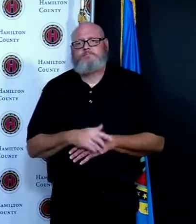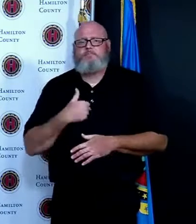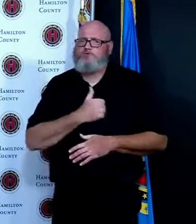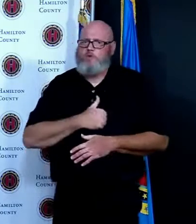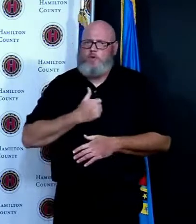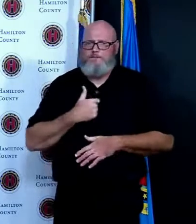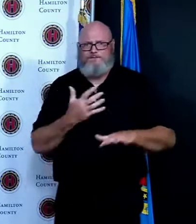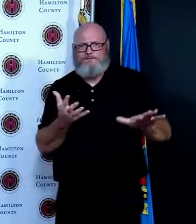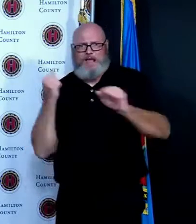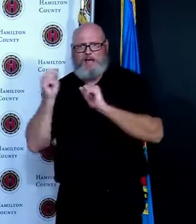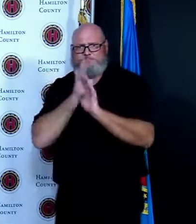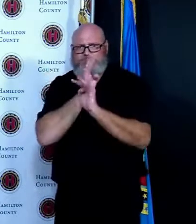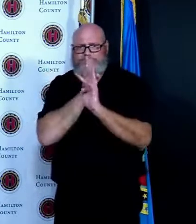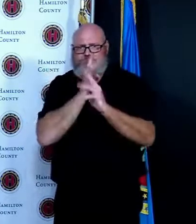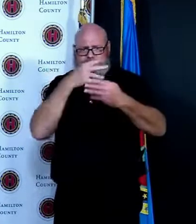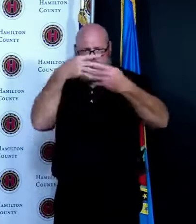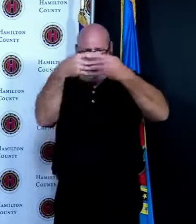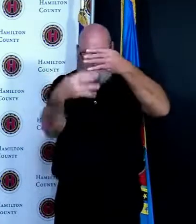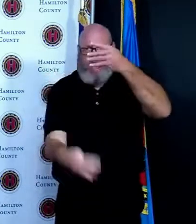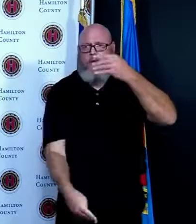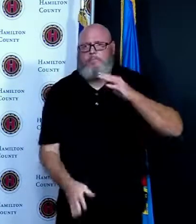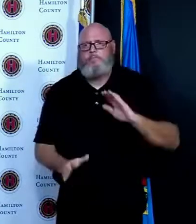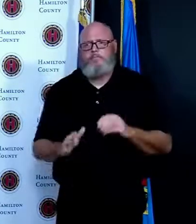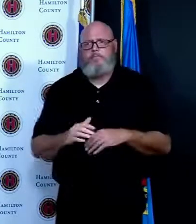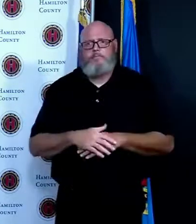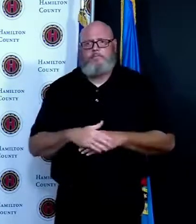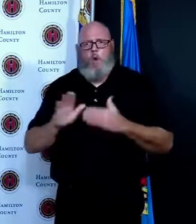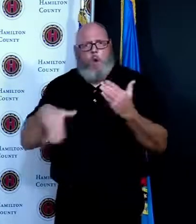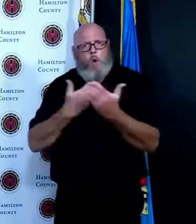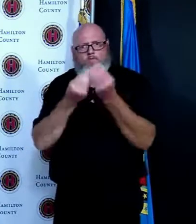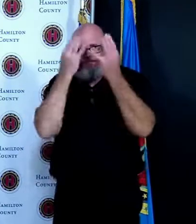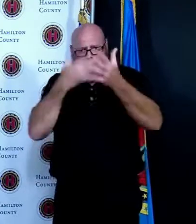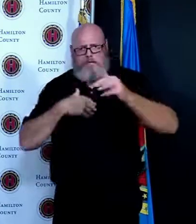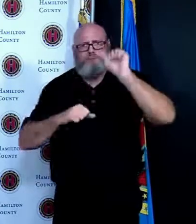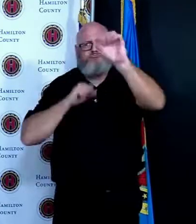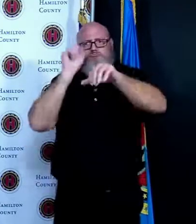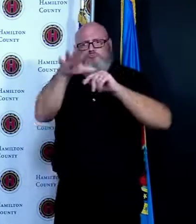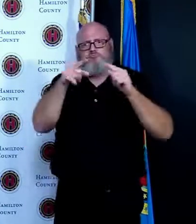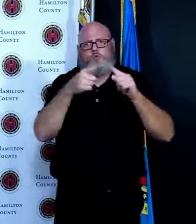possible in order to help all Hamilton County residents that need it because of this pandemic